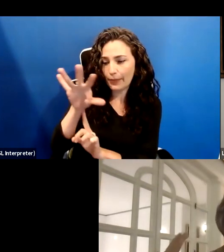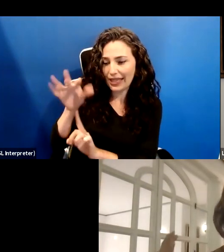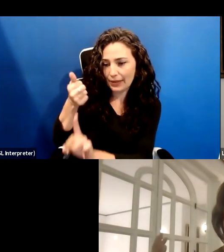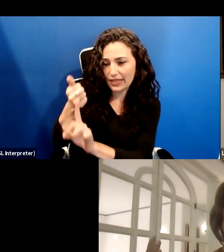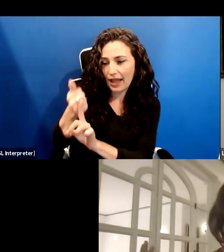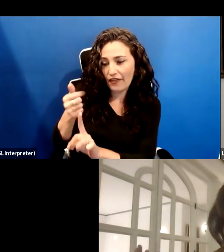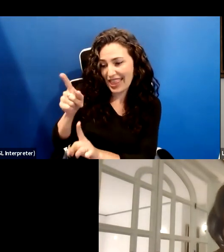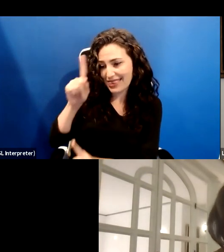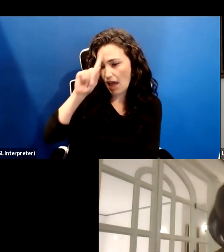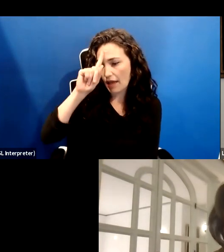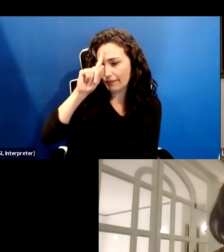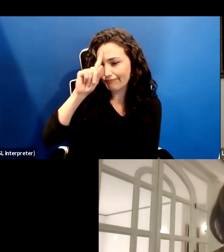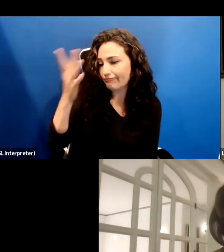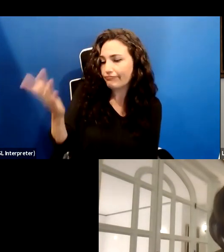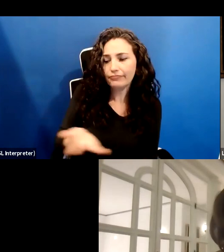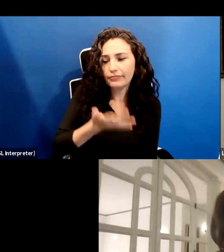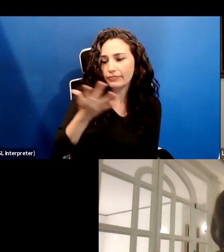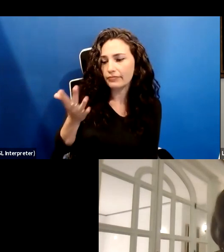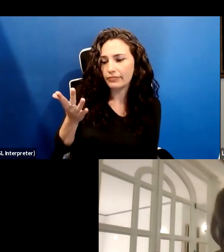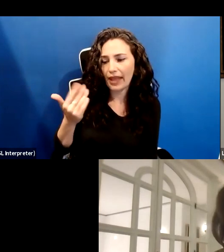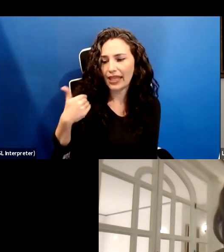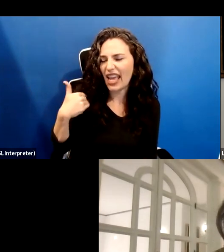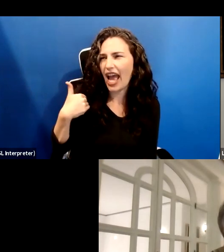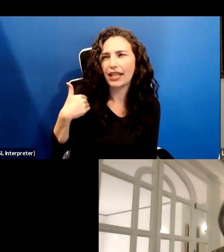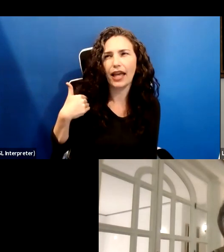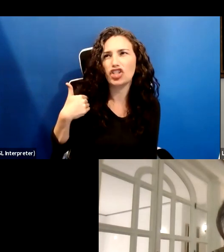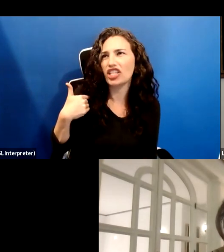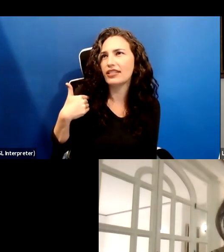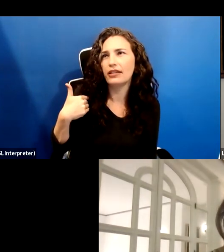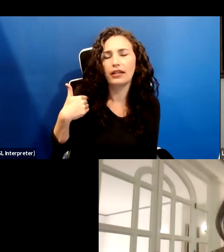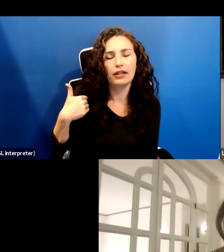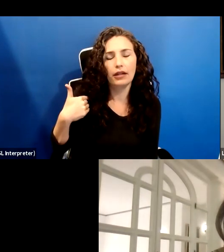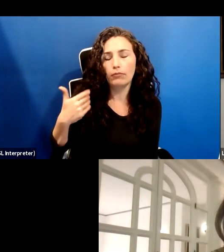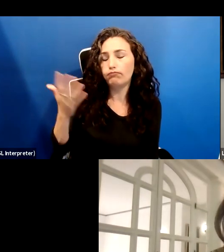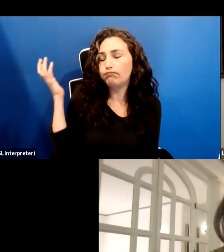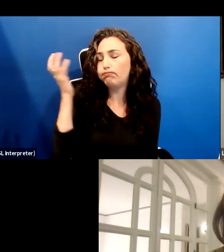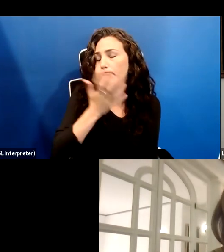you know, coming up with groundbreaking ideas and everything-- - I think it's just for people that are listening this,